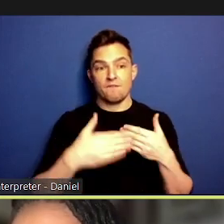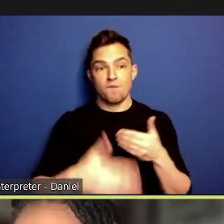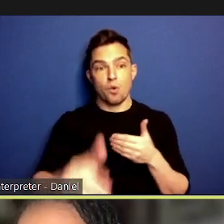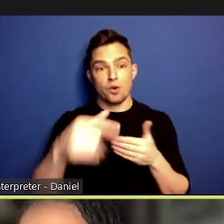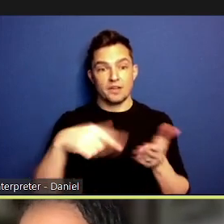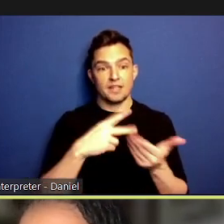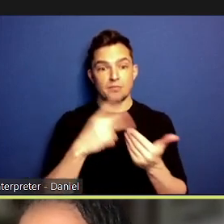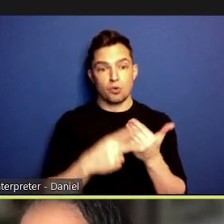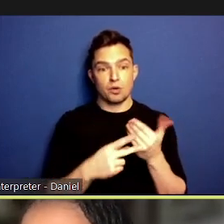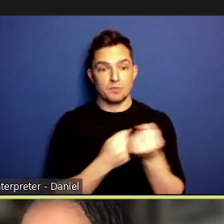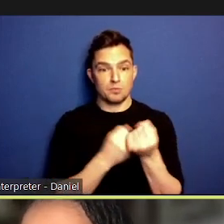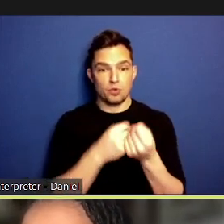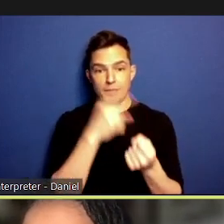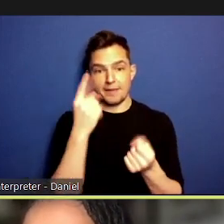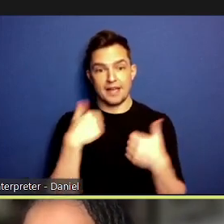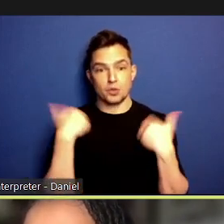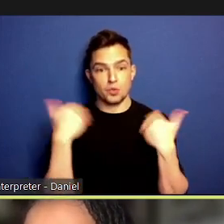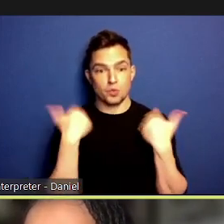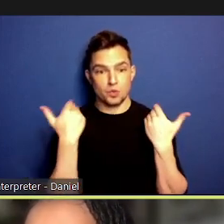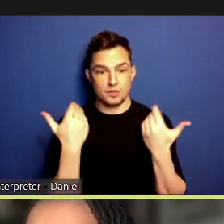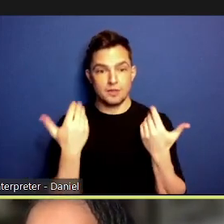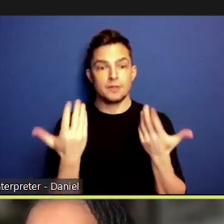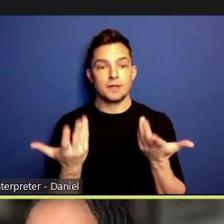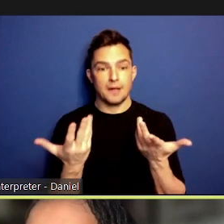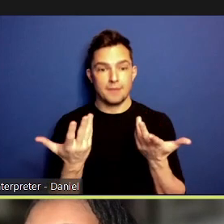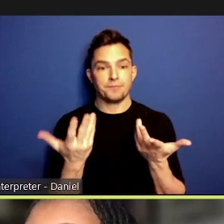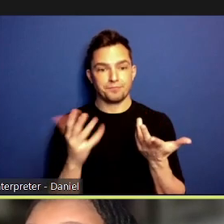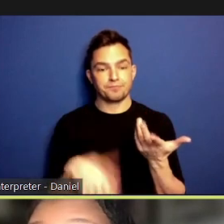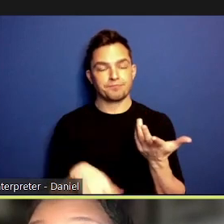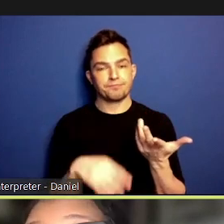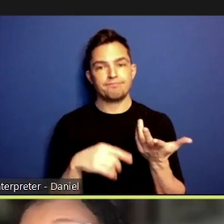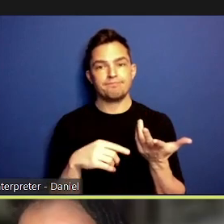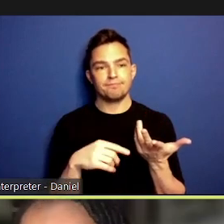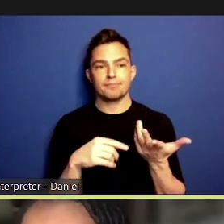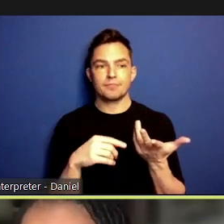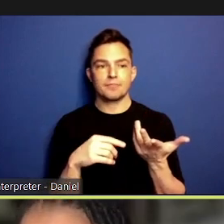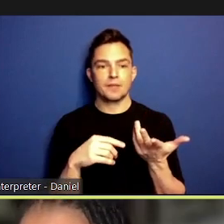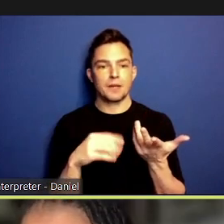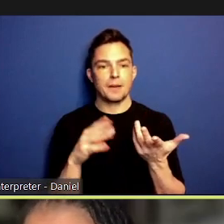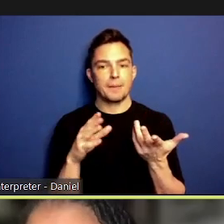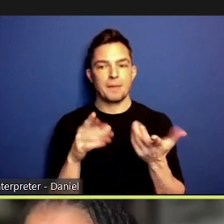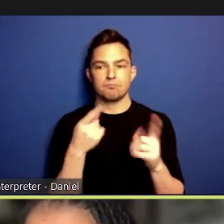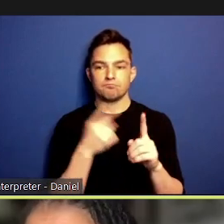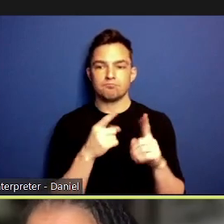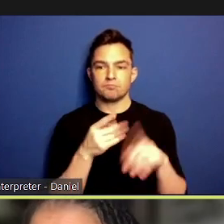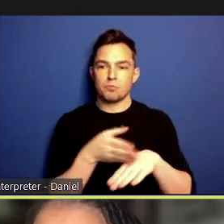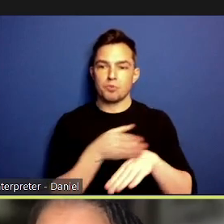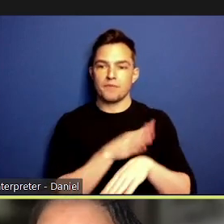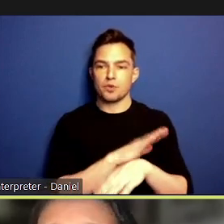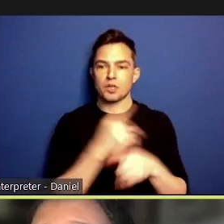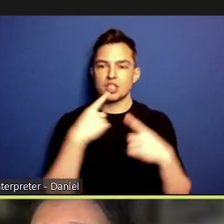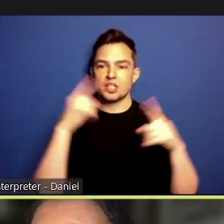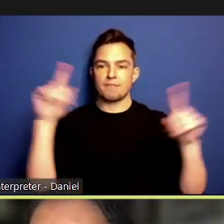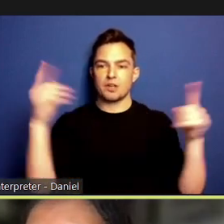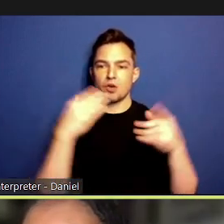black youth is by virtue of improving their achievement and well-being. But it shouldn't